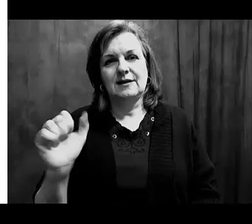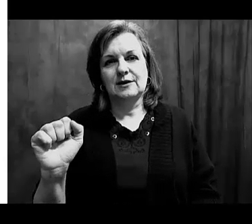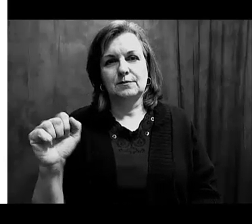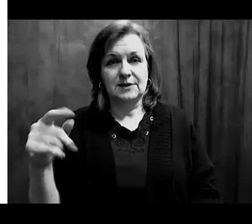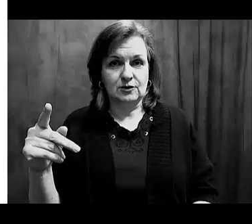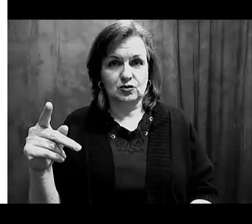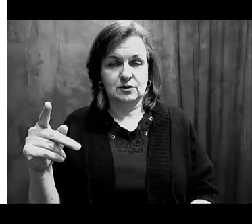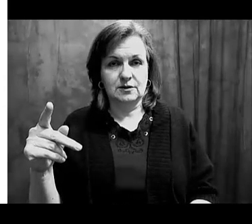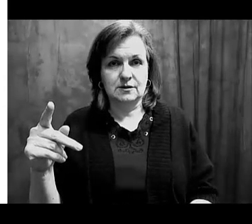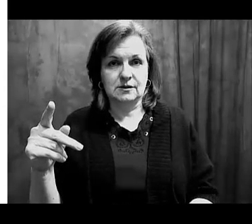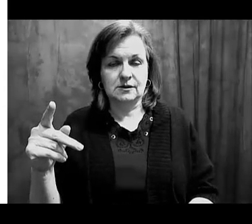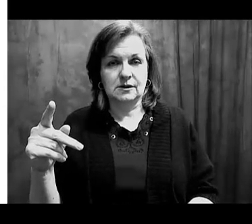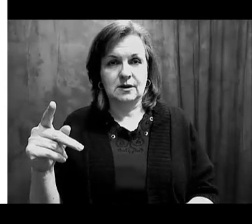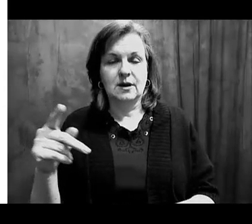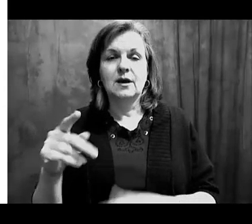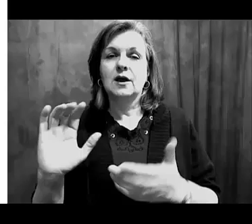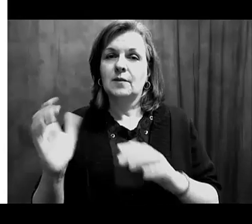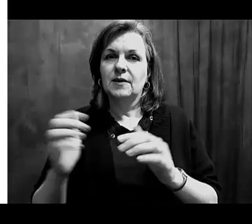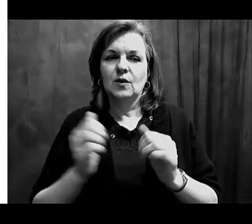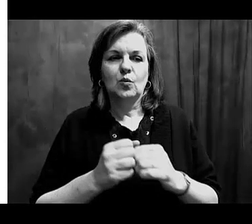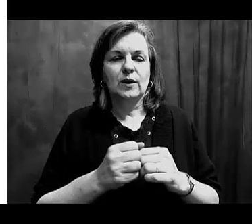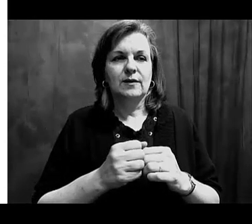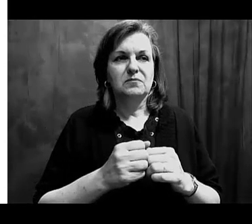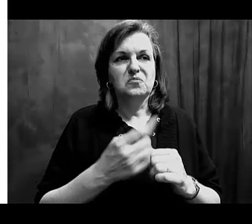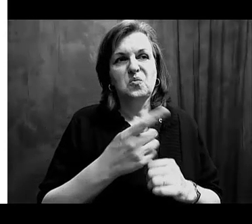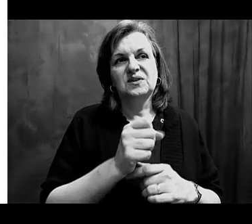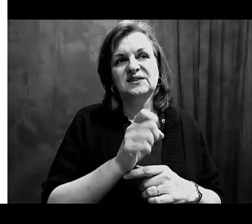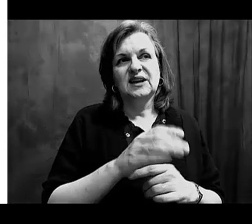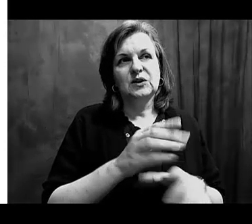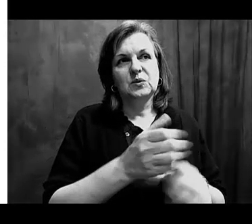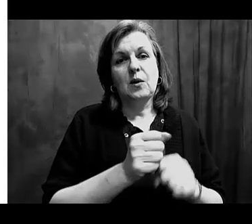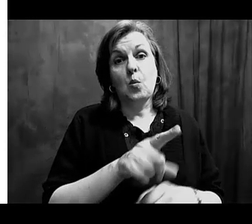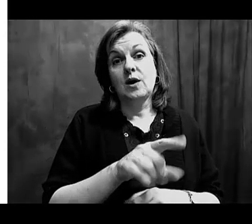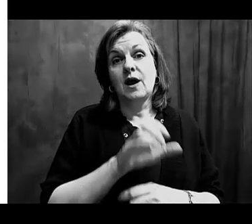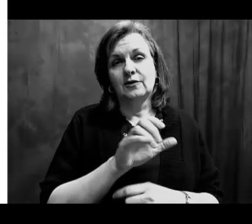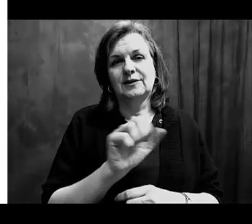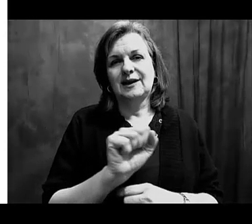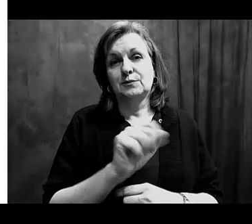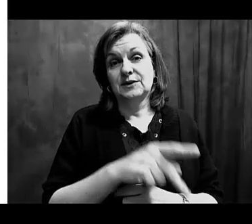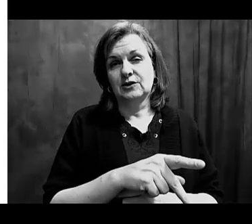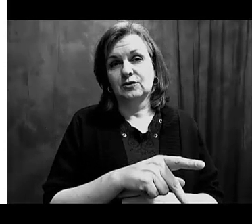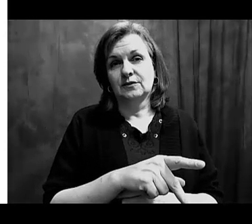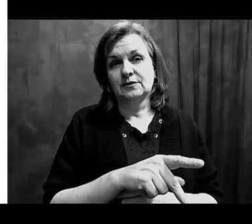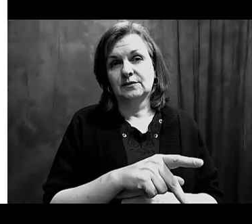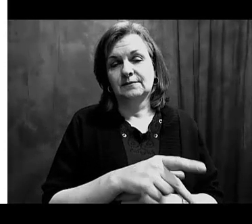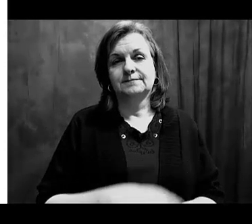vs. and one second you get 100 action potentials